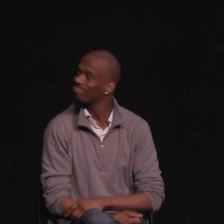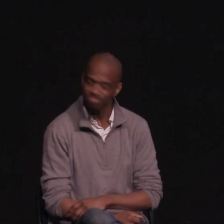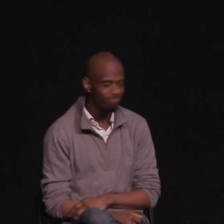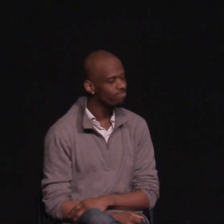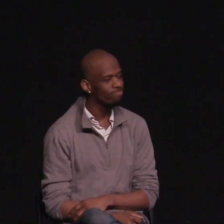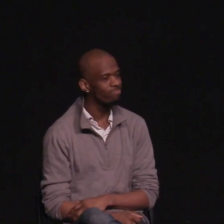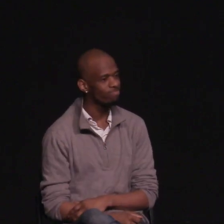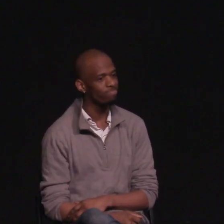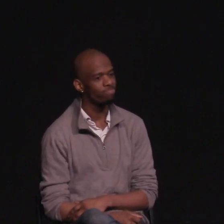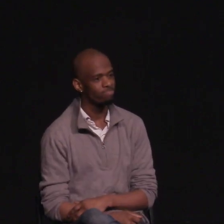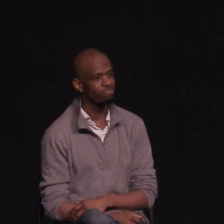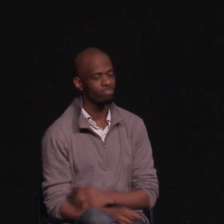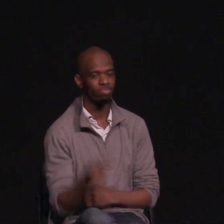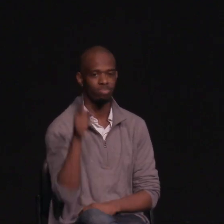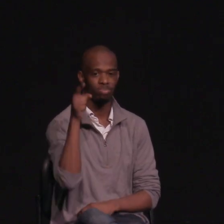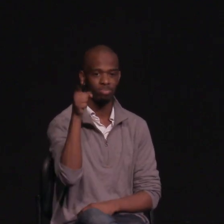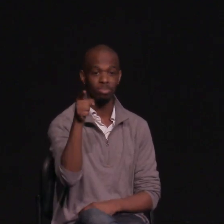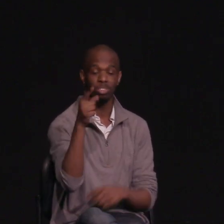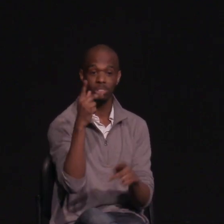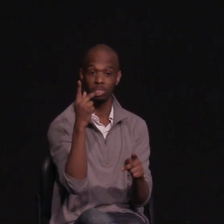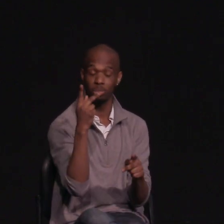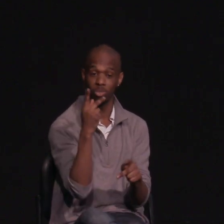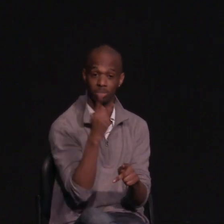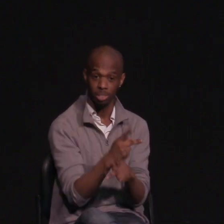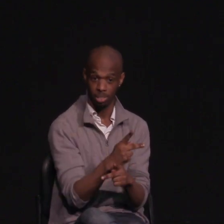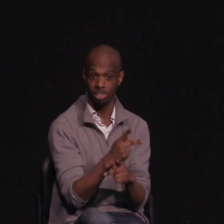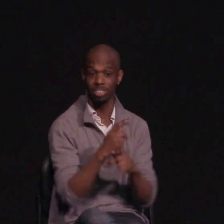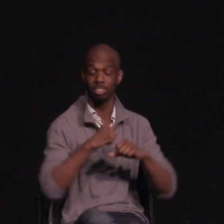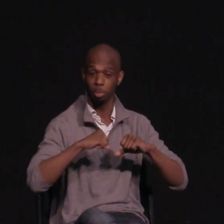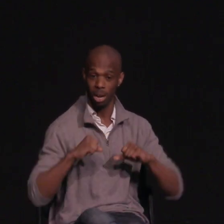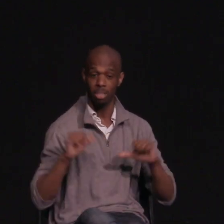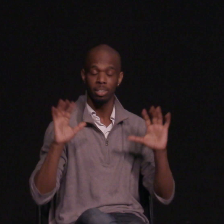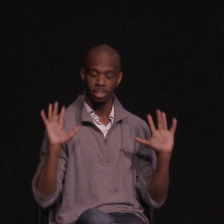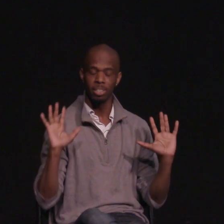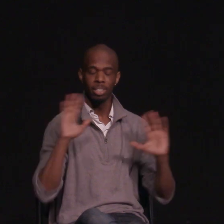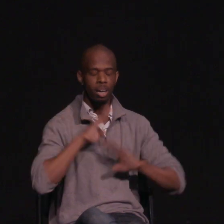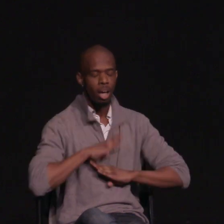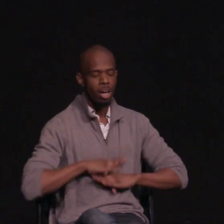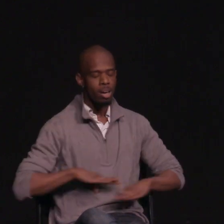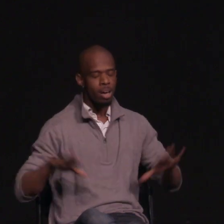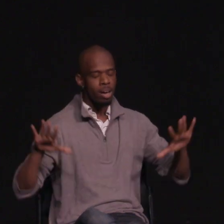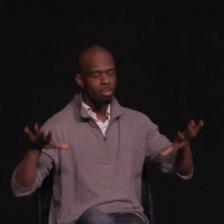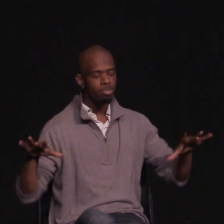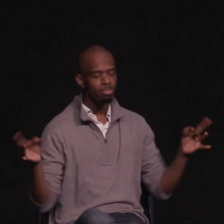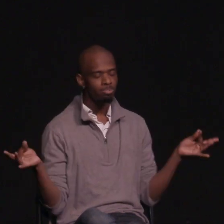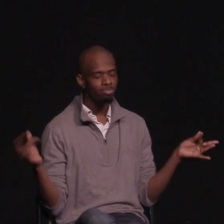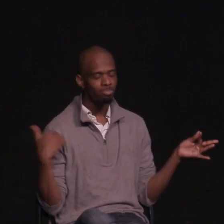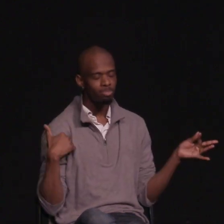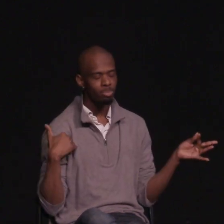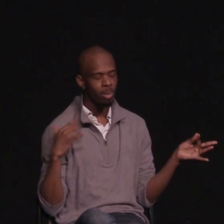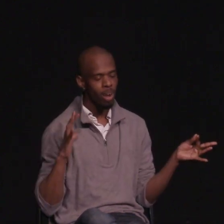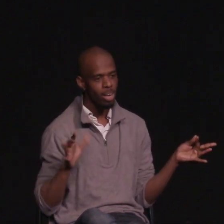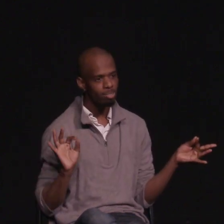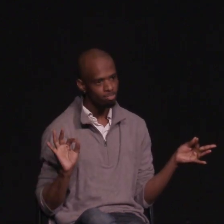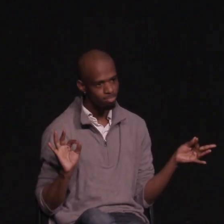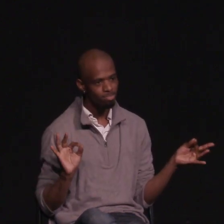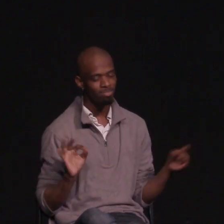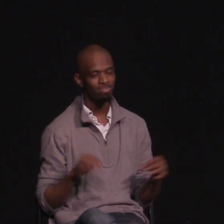You've held space for my-- okay, I'm cool, I'm good.